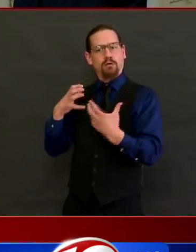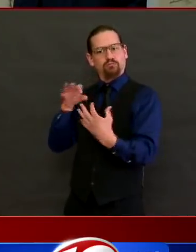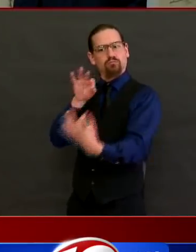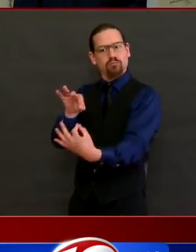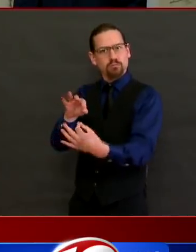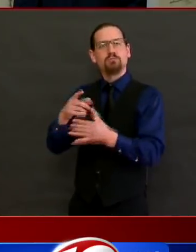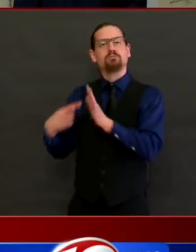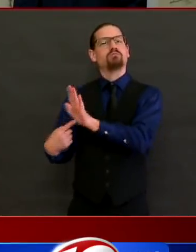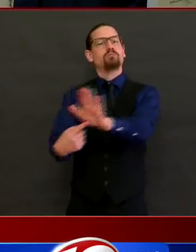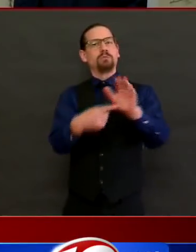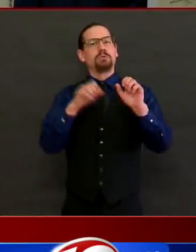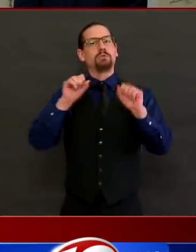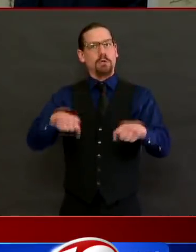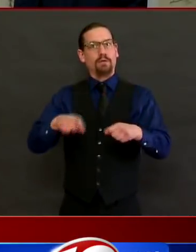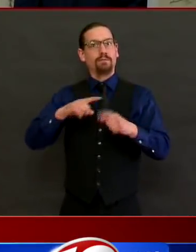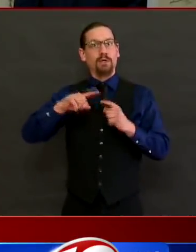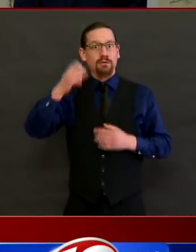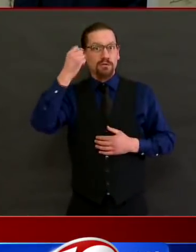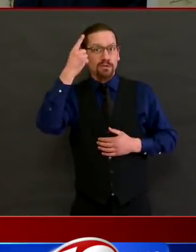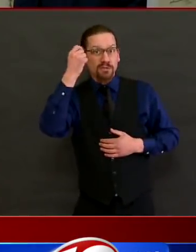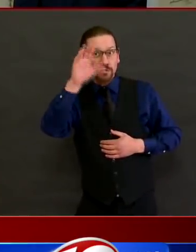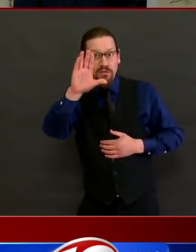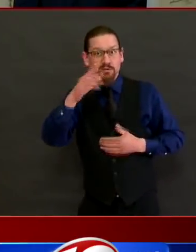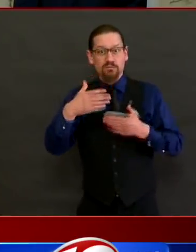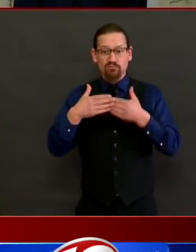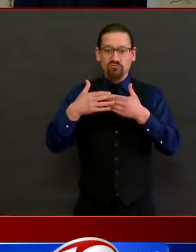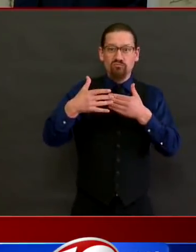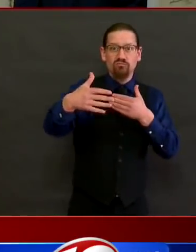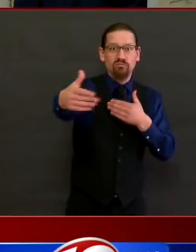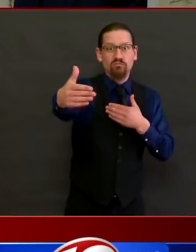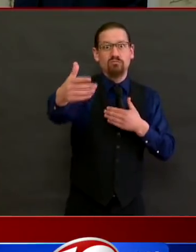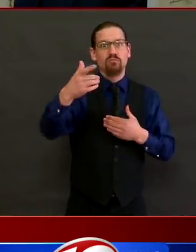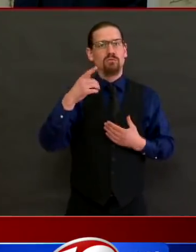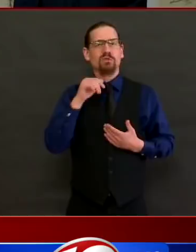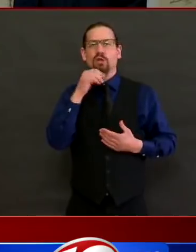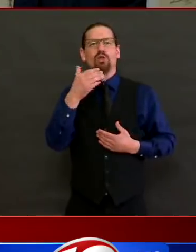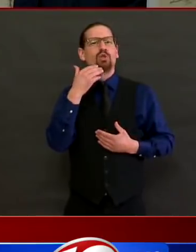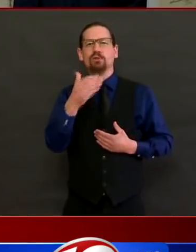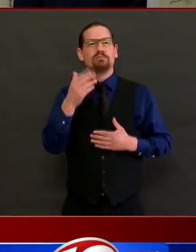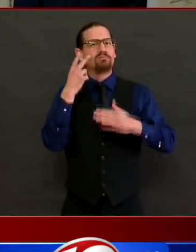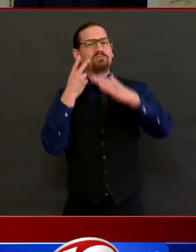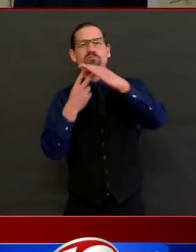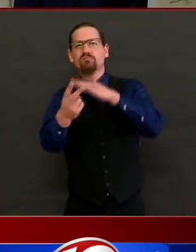WHERE WE ARE GOING. IT IS NOT A PERFECT PREDICTOR FOR A FEW REASONS.